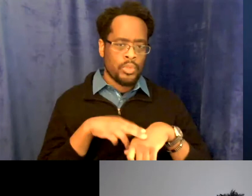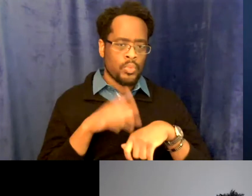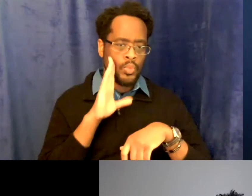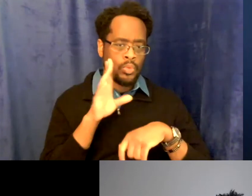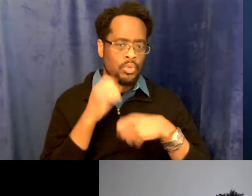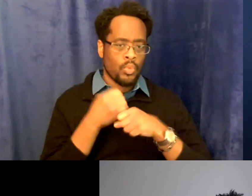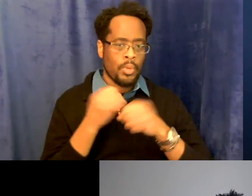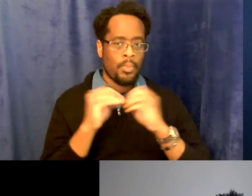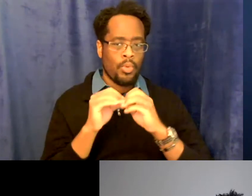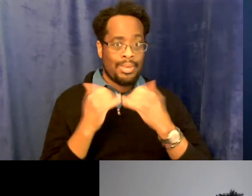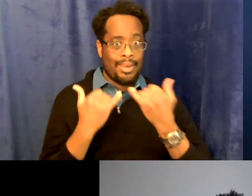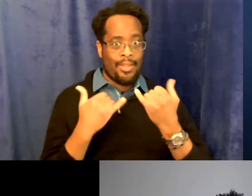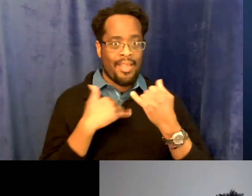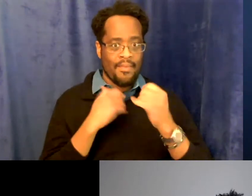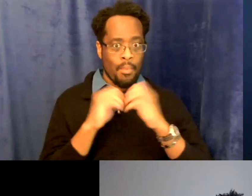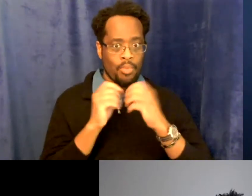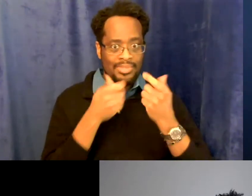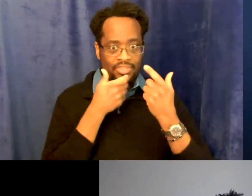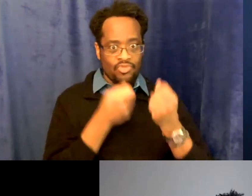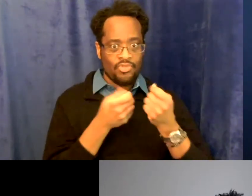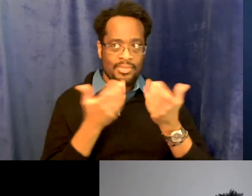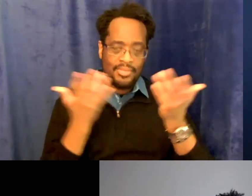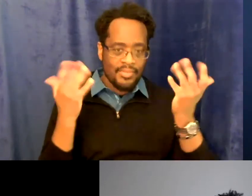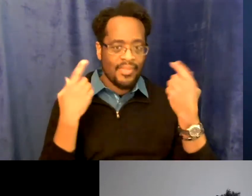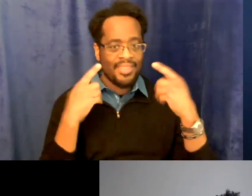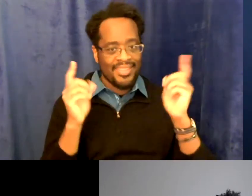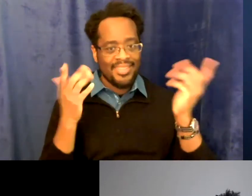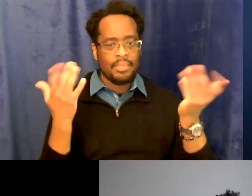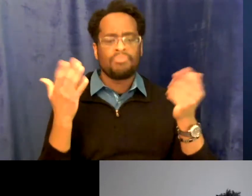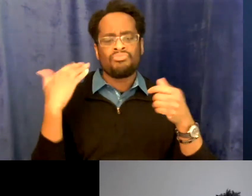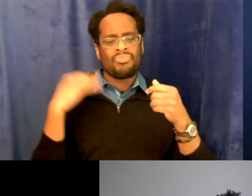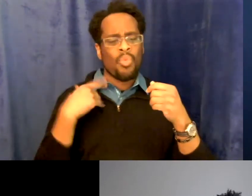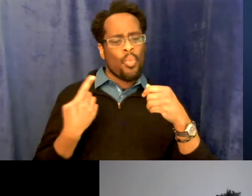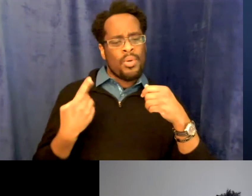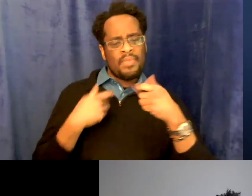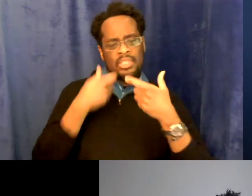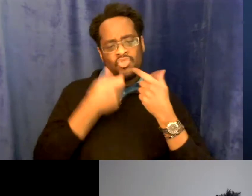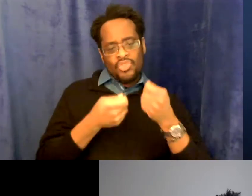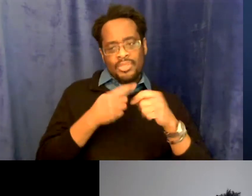uh of course of course we're going to create more more because it's definitely more of an interest